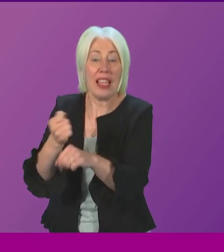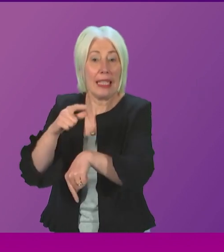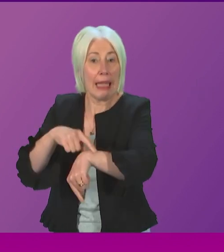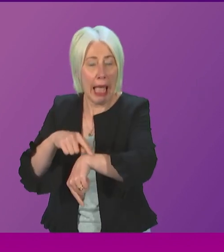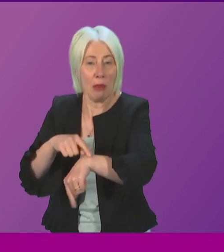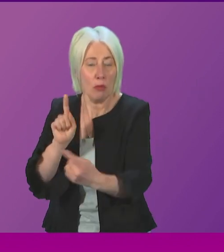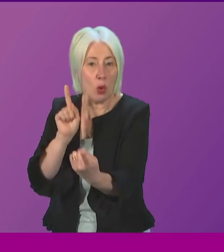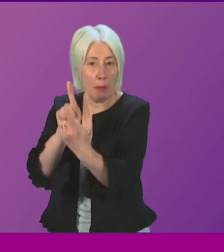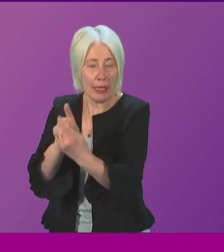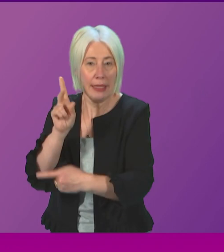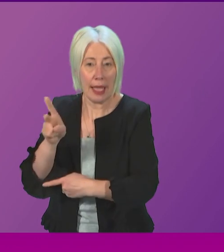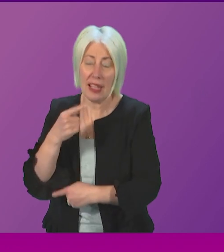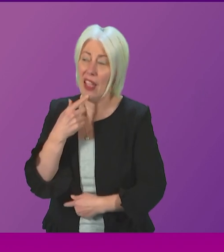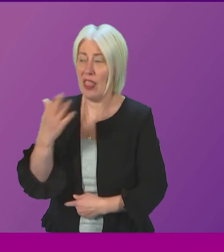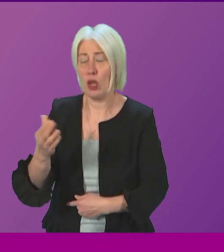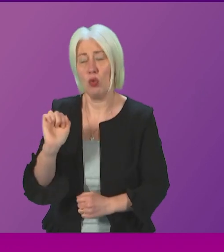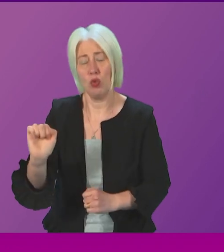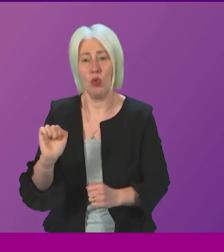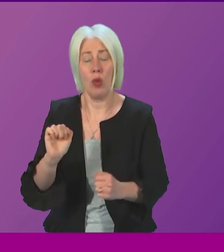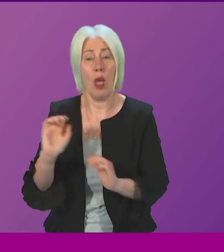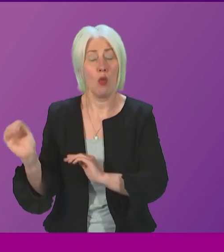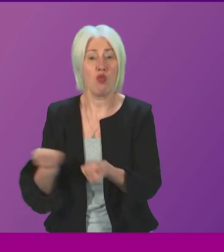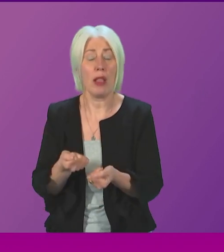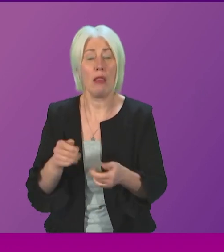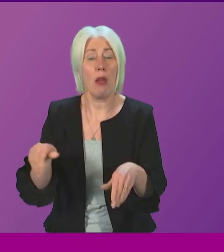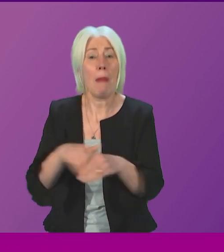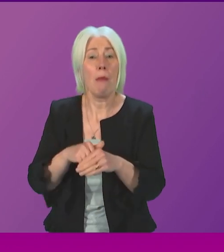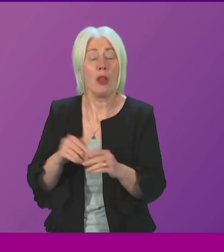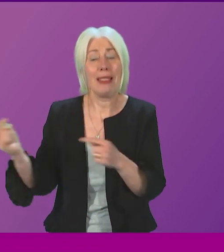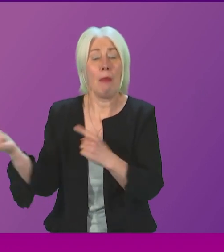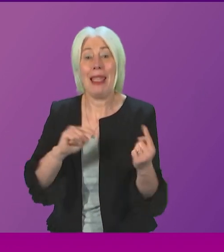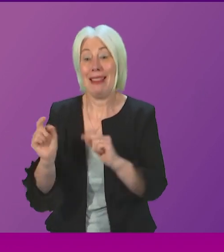I commend Colin Smyth for bringing his members’ business debate, which will take place after this question time.